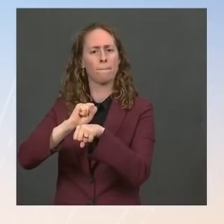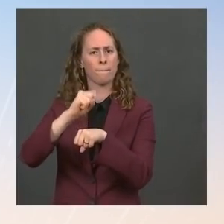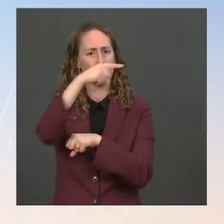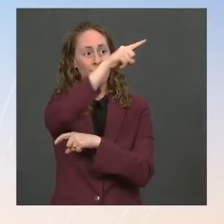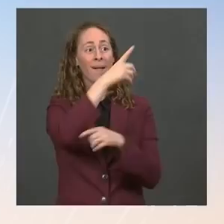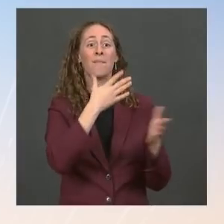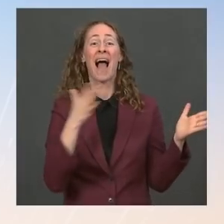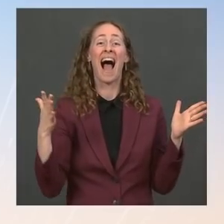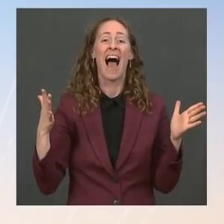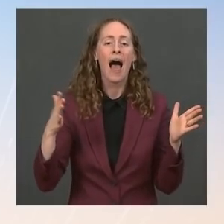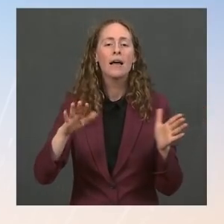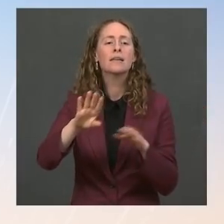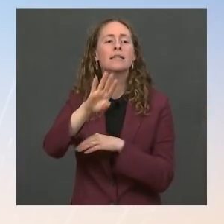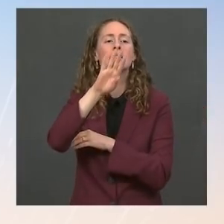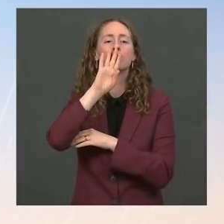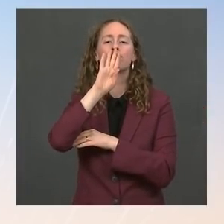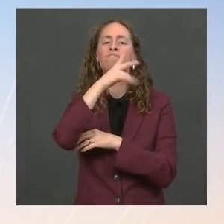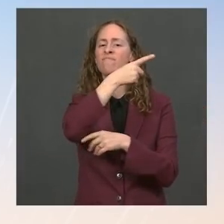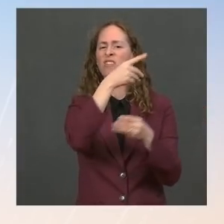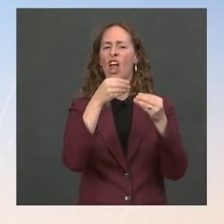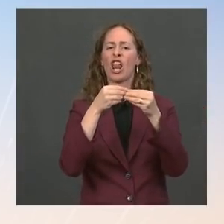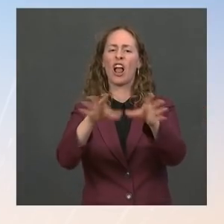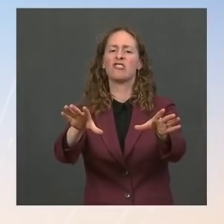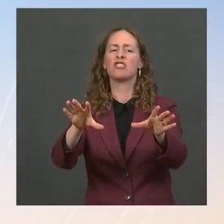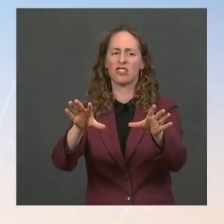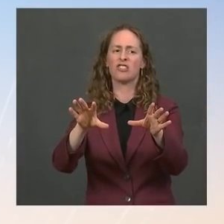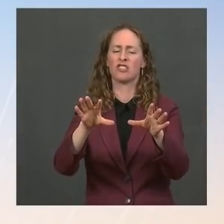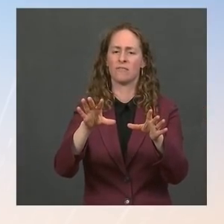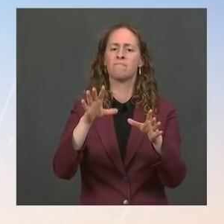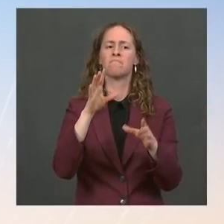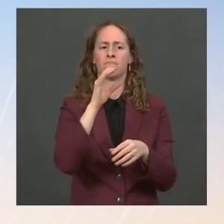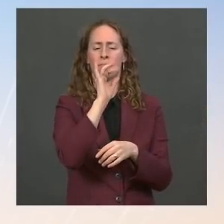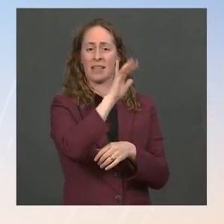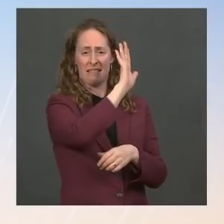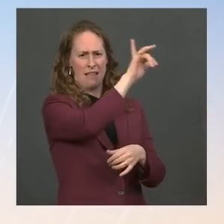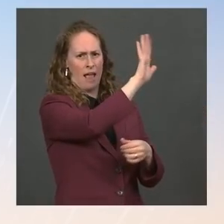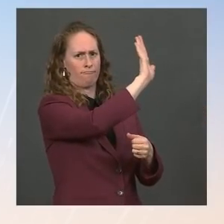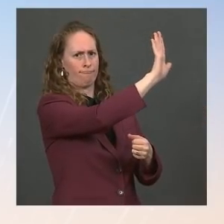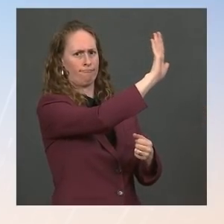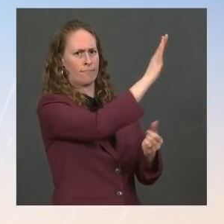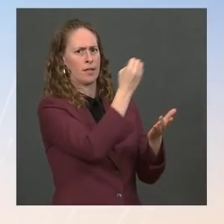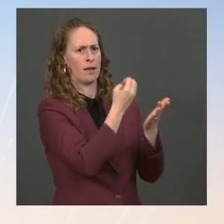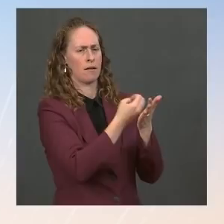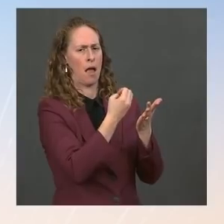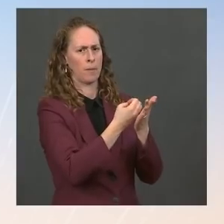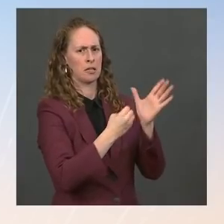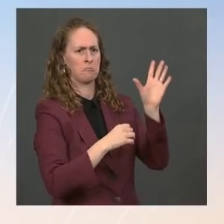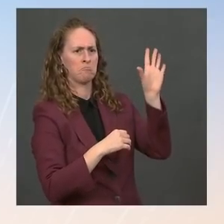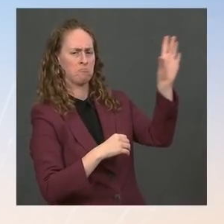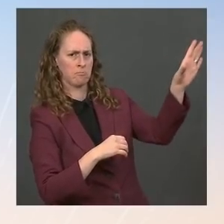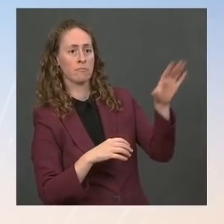We understand that. But I think you can expect the President's call will be more about reaffirming the pr- --